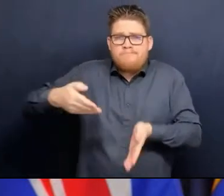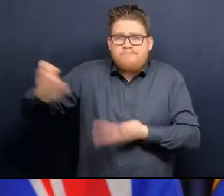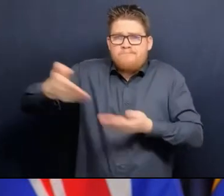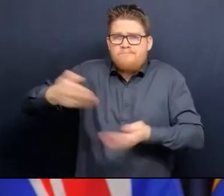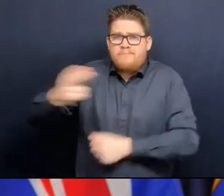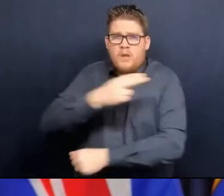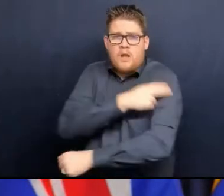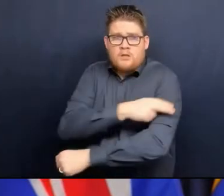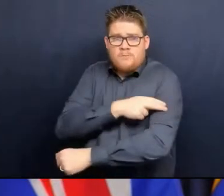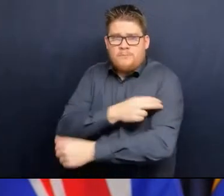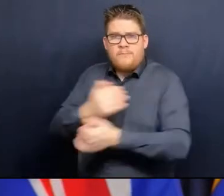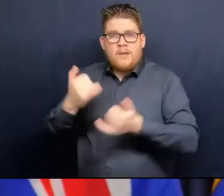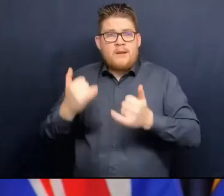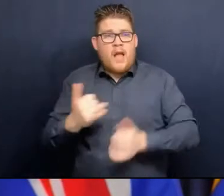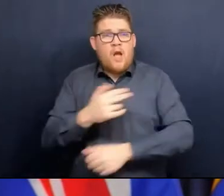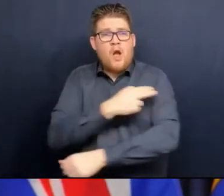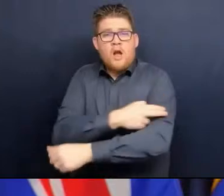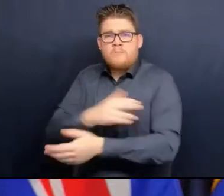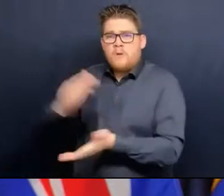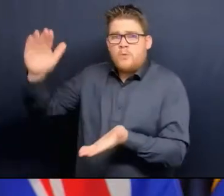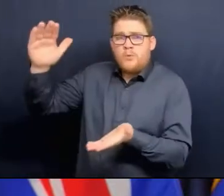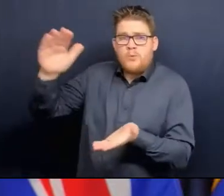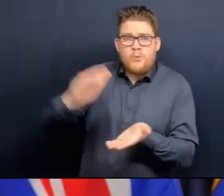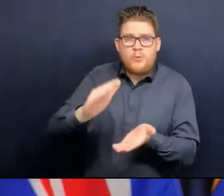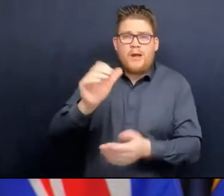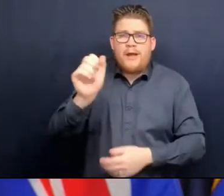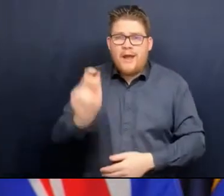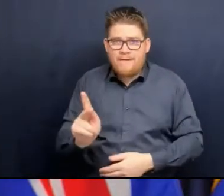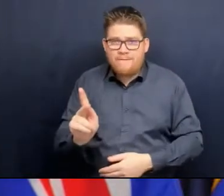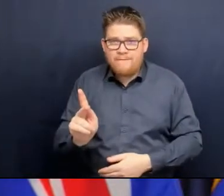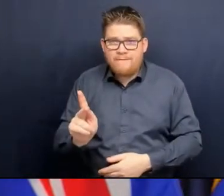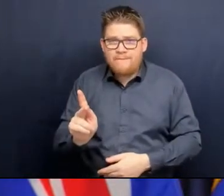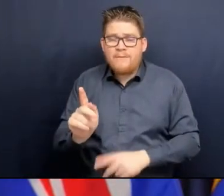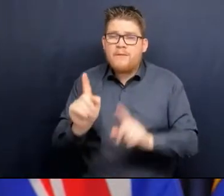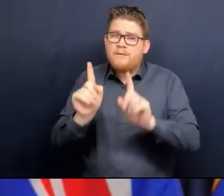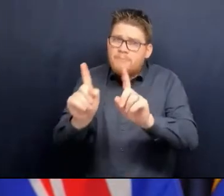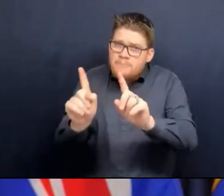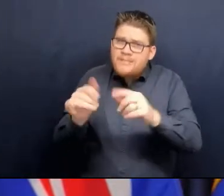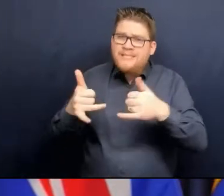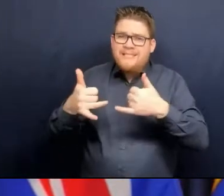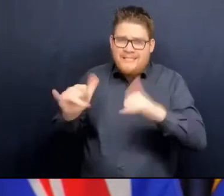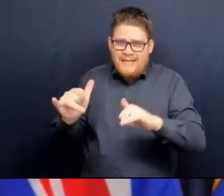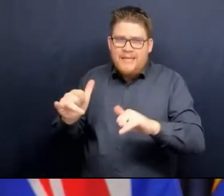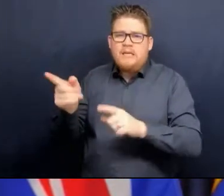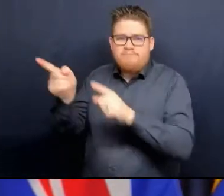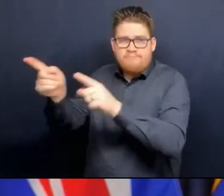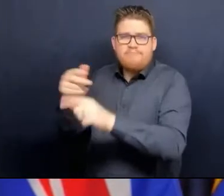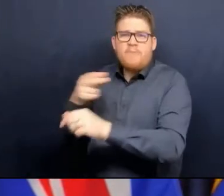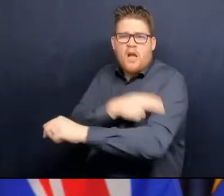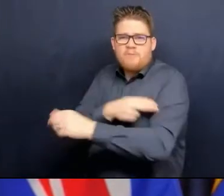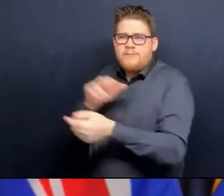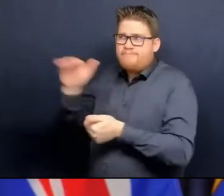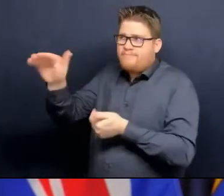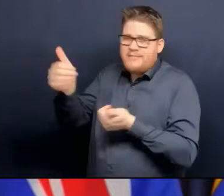the hospital. We still have People affected in our health care system. As you see in the